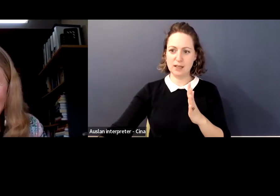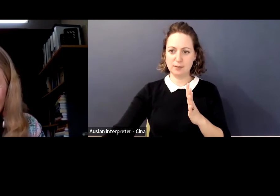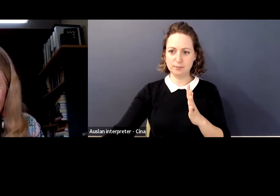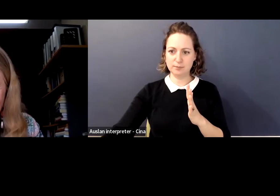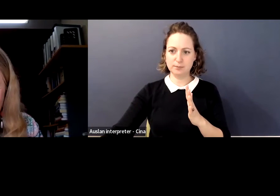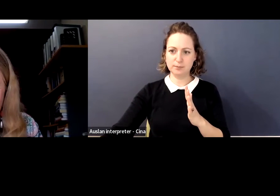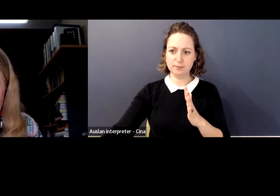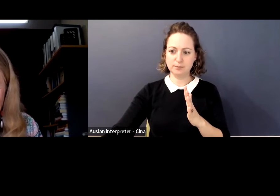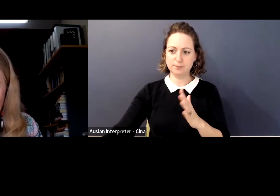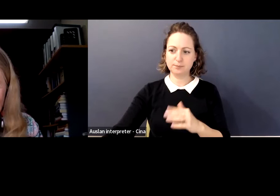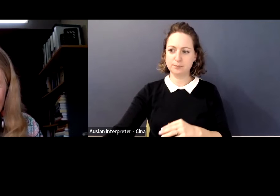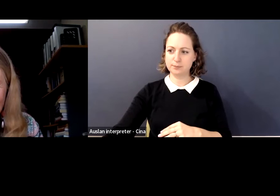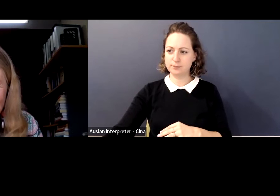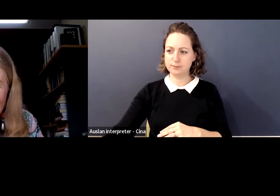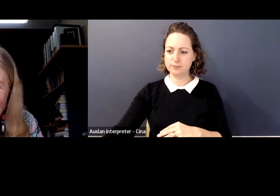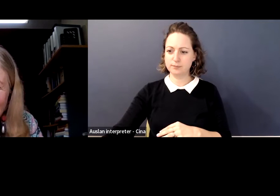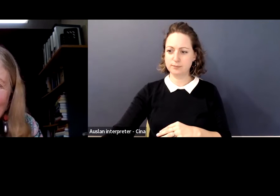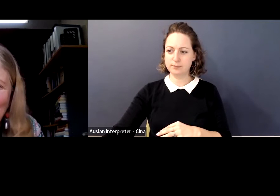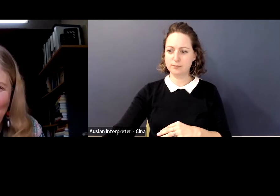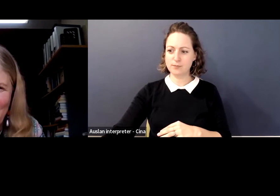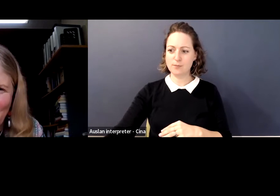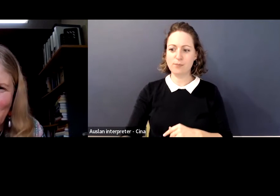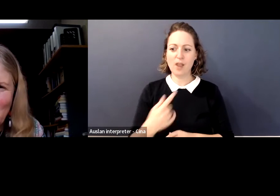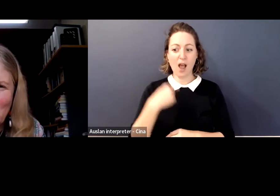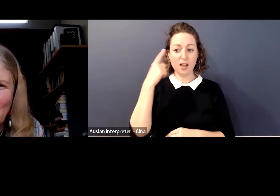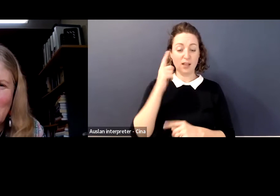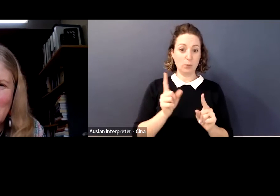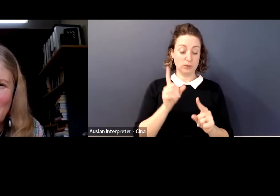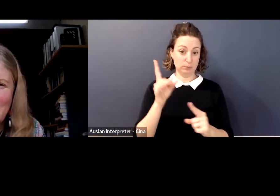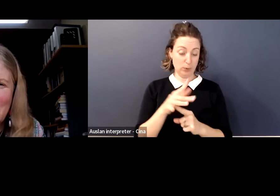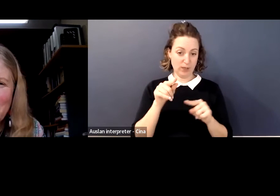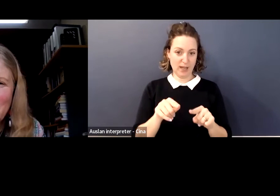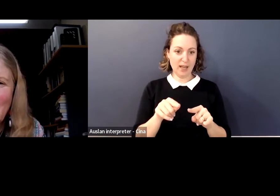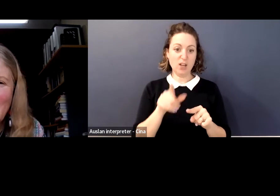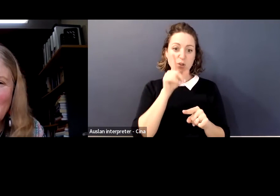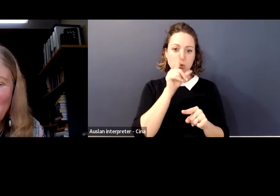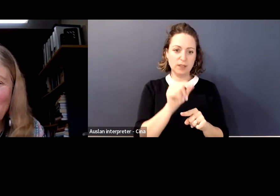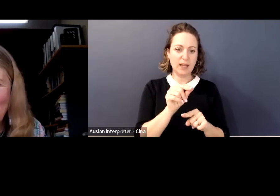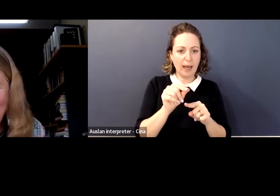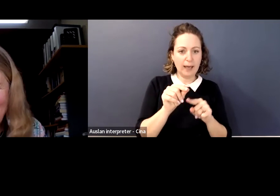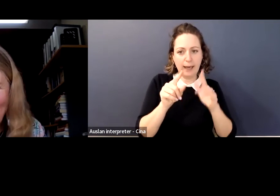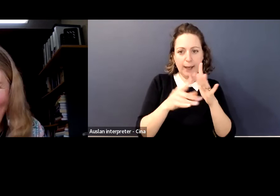here is that it may be possible to impute disability for the purposes